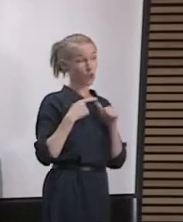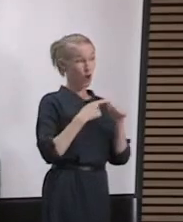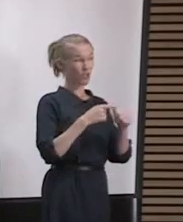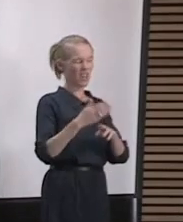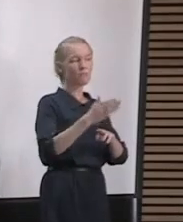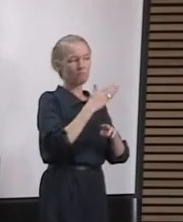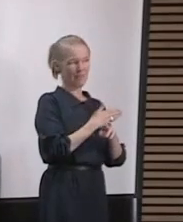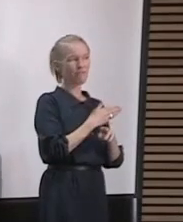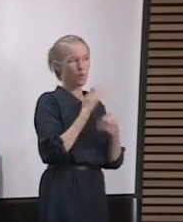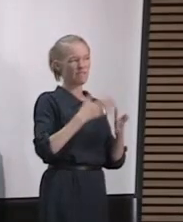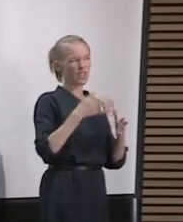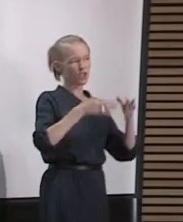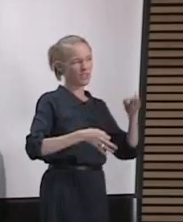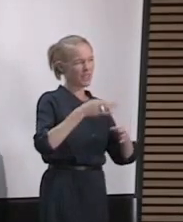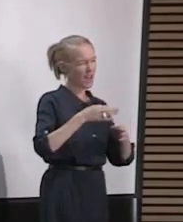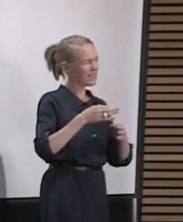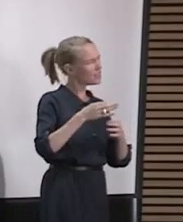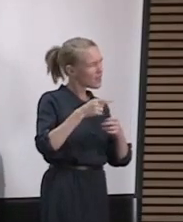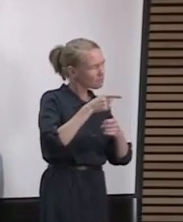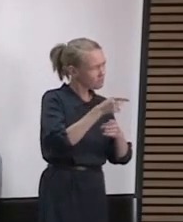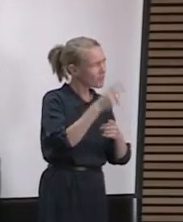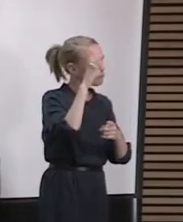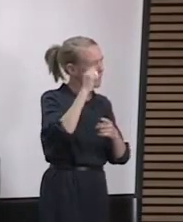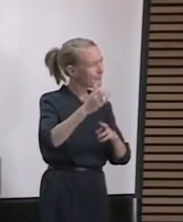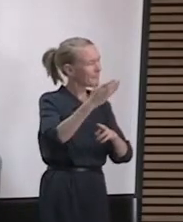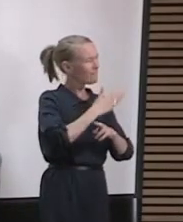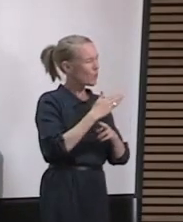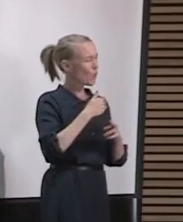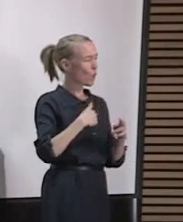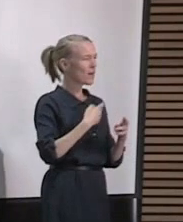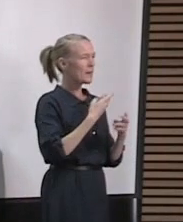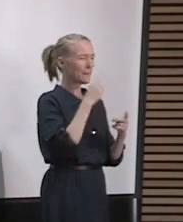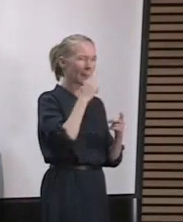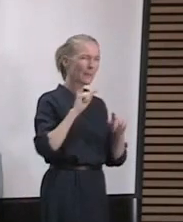ago. As you can see - you'll recall that we were having